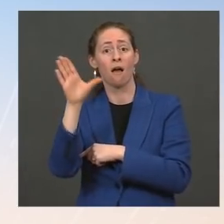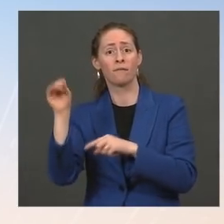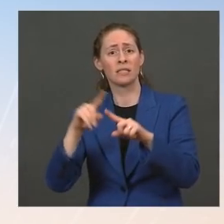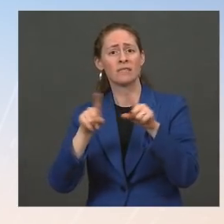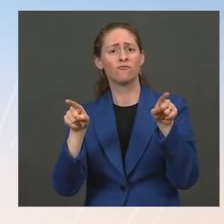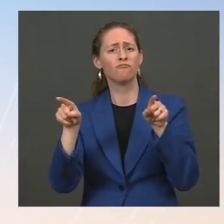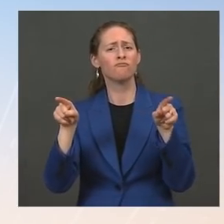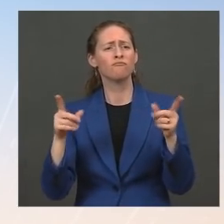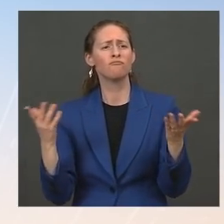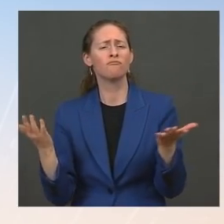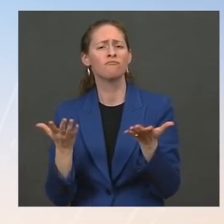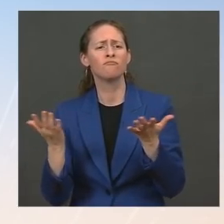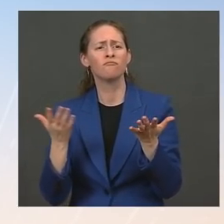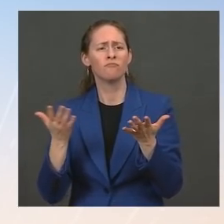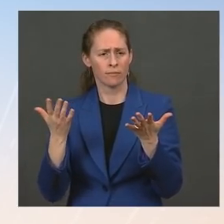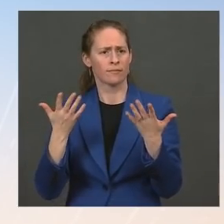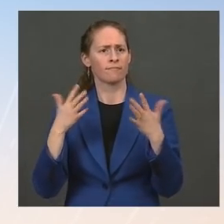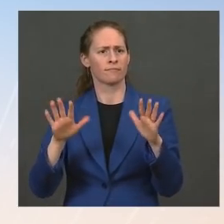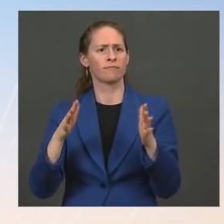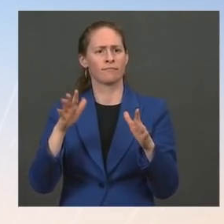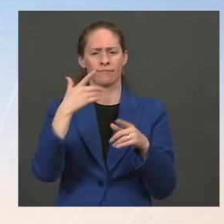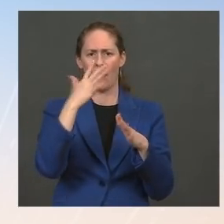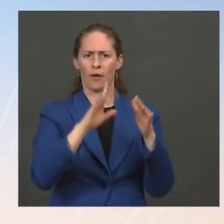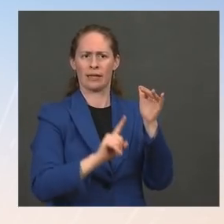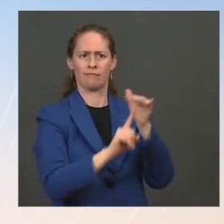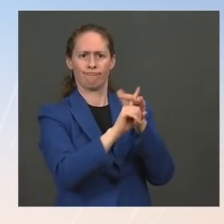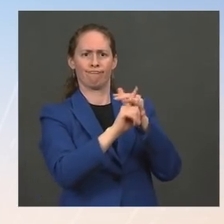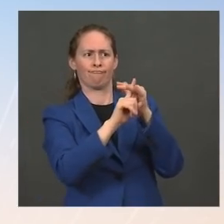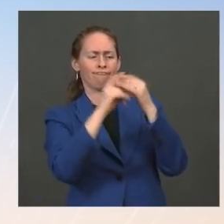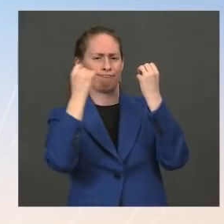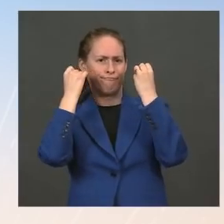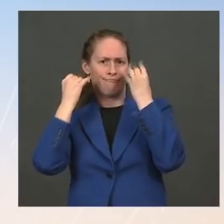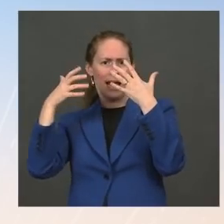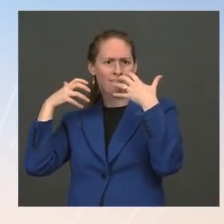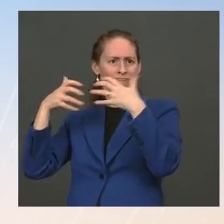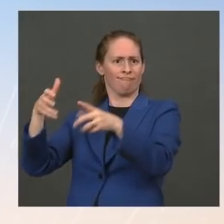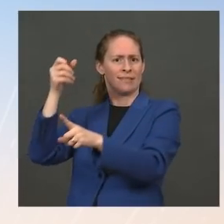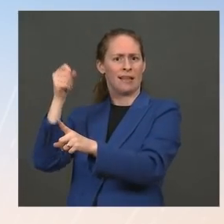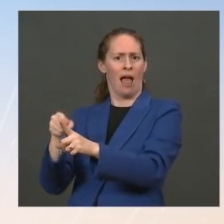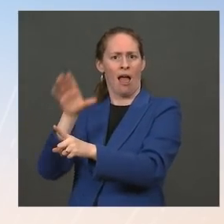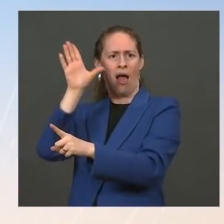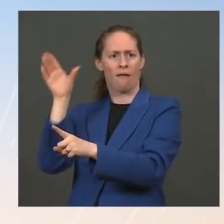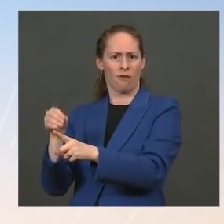and not as many -- much -- a lower number, at this point -- in Europe. But we will continue to assess what steps we need